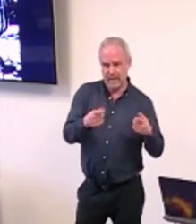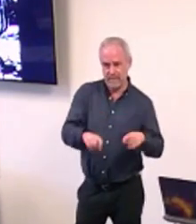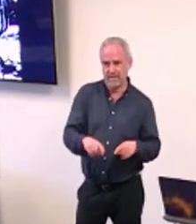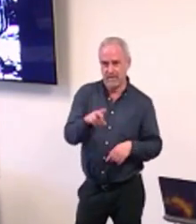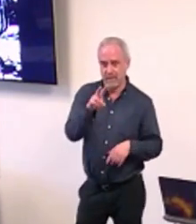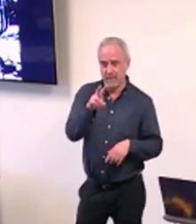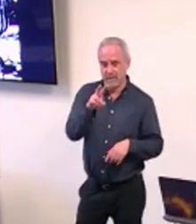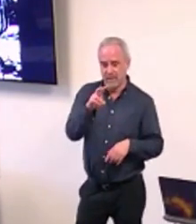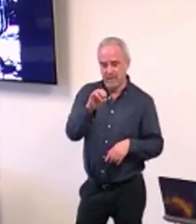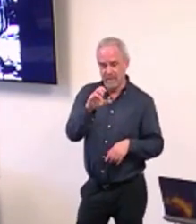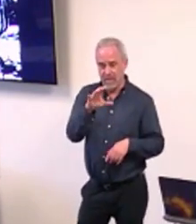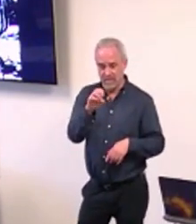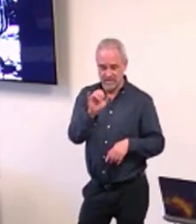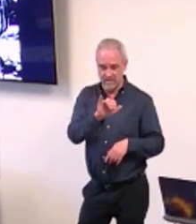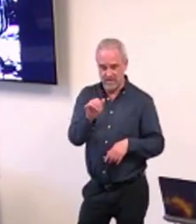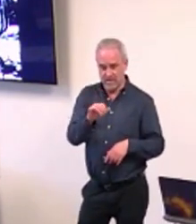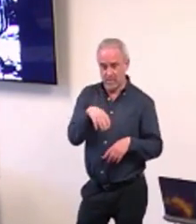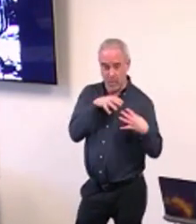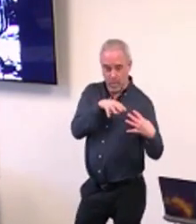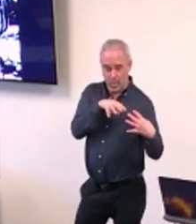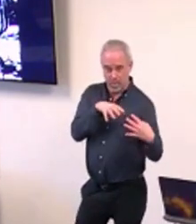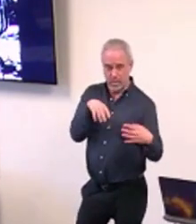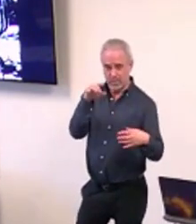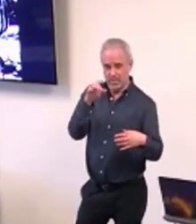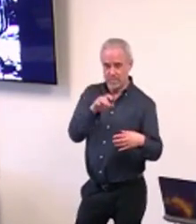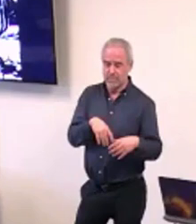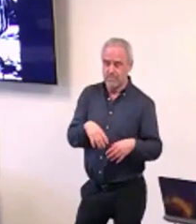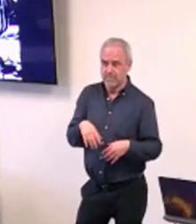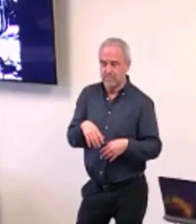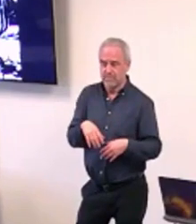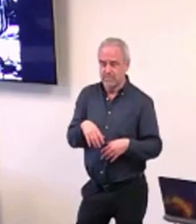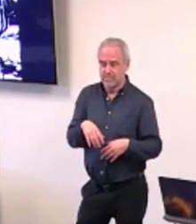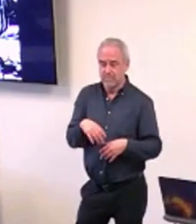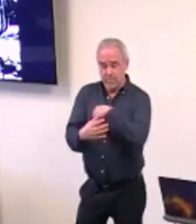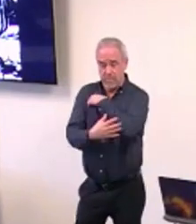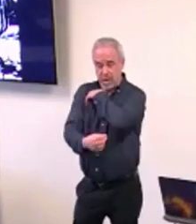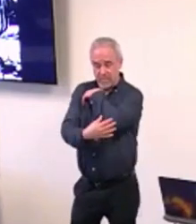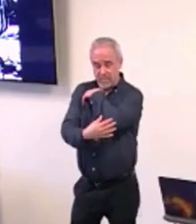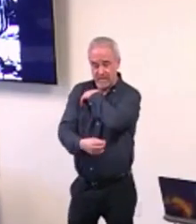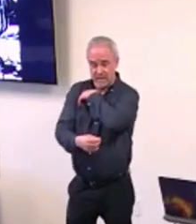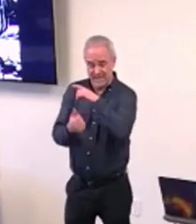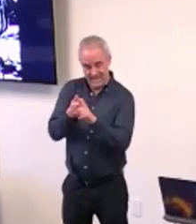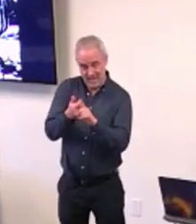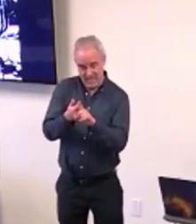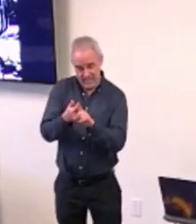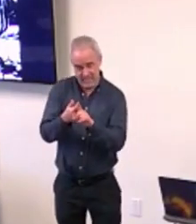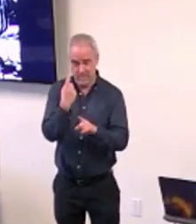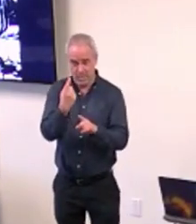So war, poverty is a form of violence. So poverty actually creates disability.